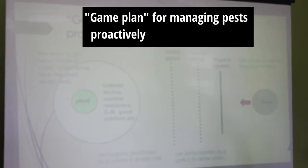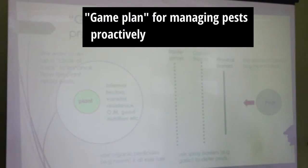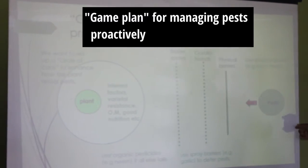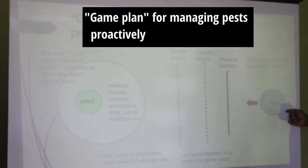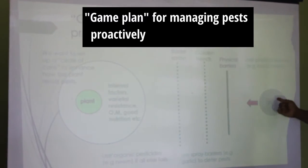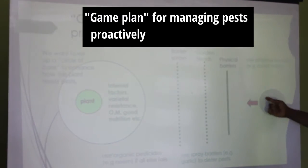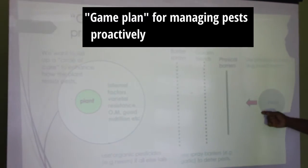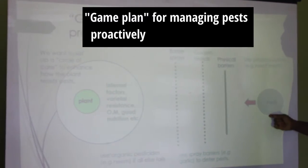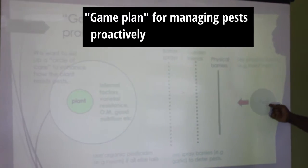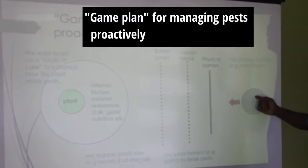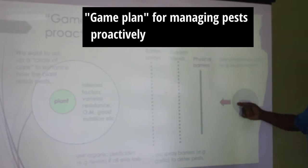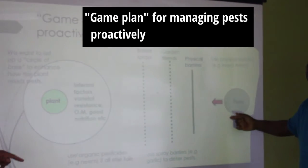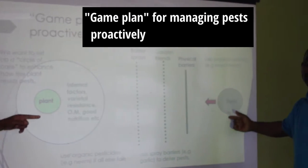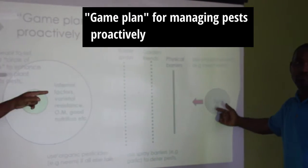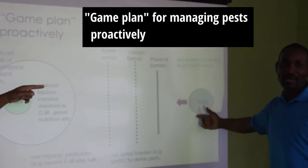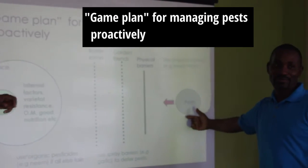over here is the pest